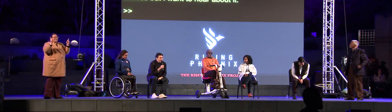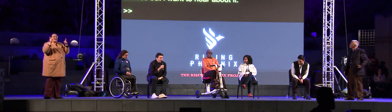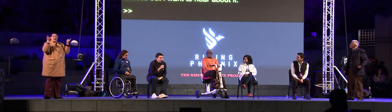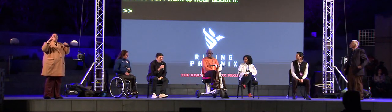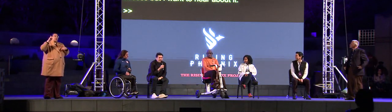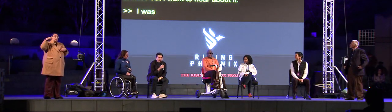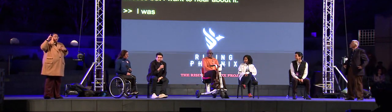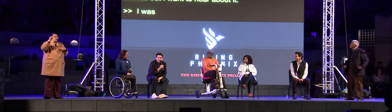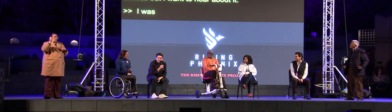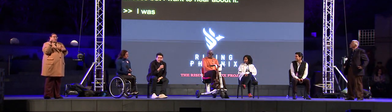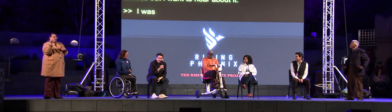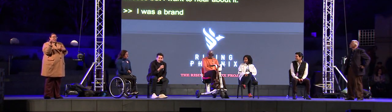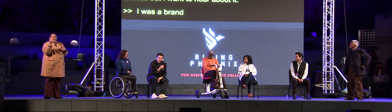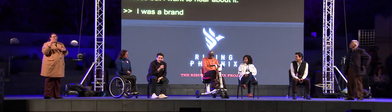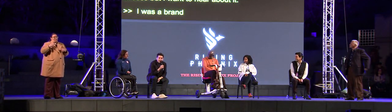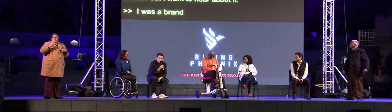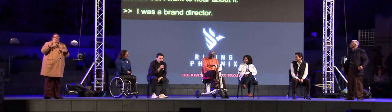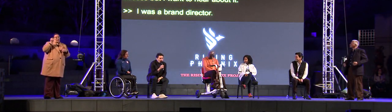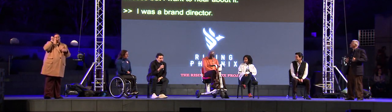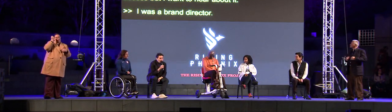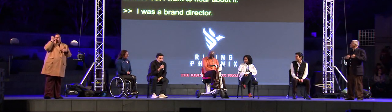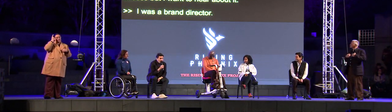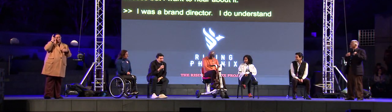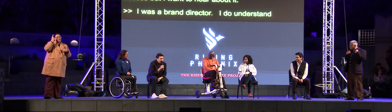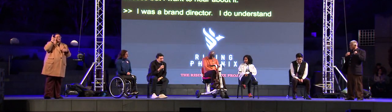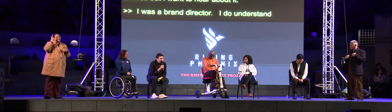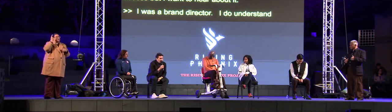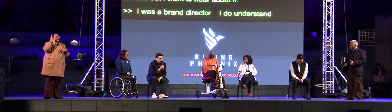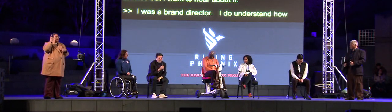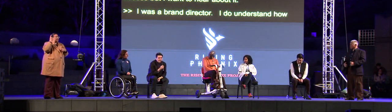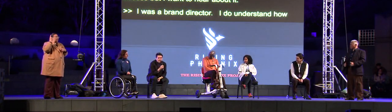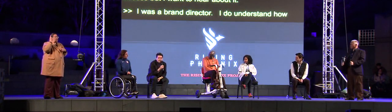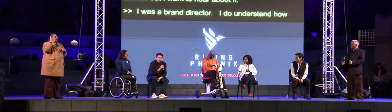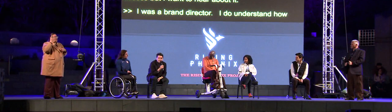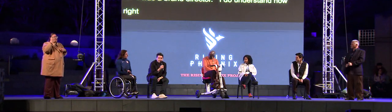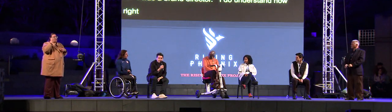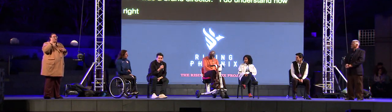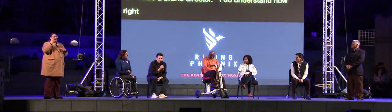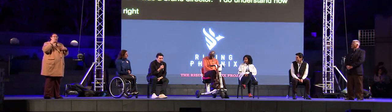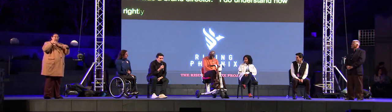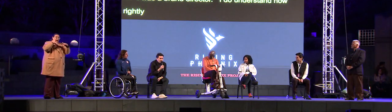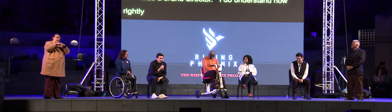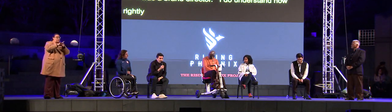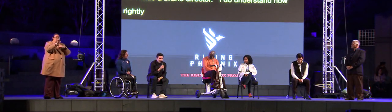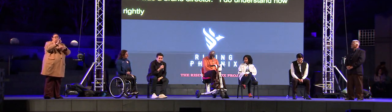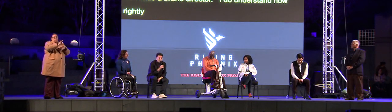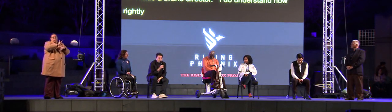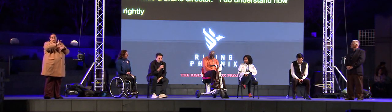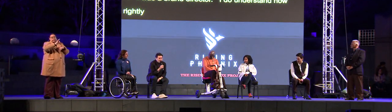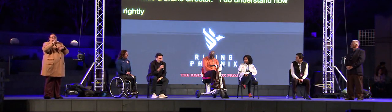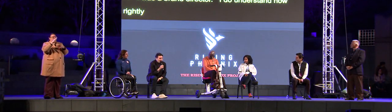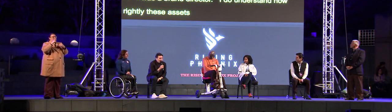So I do understand how rightly these assets are so valuable.